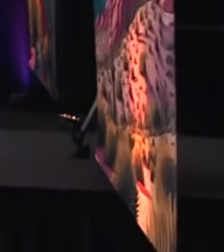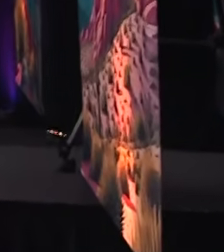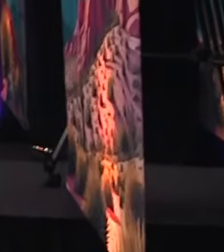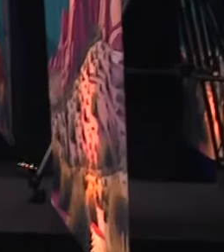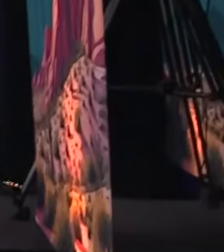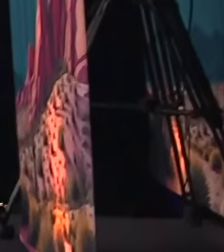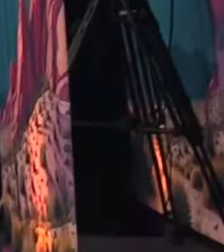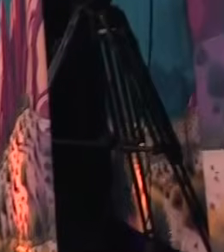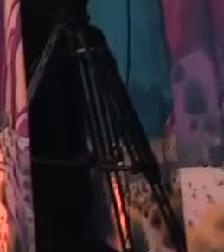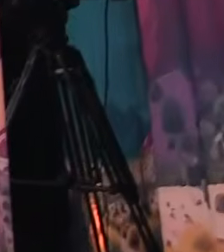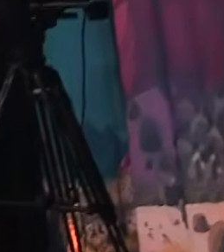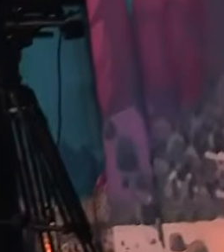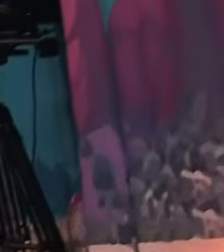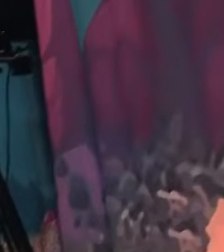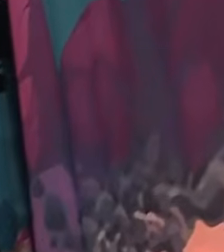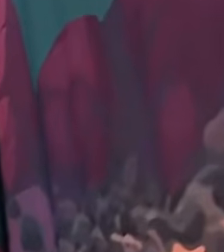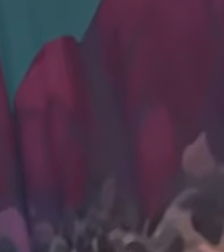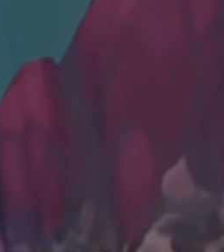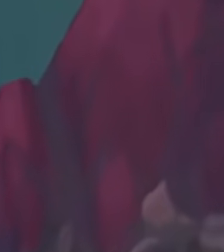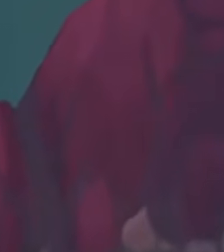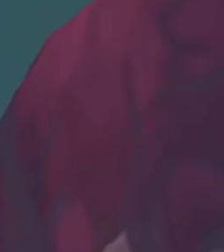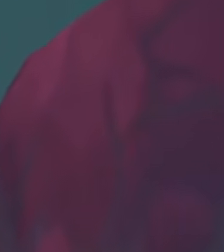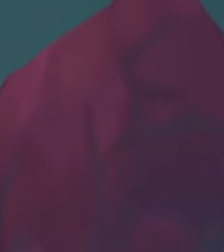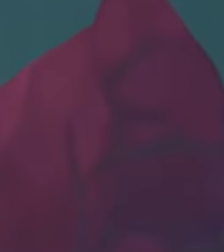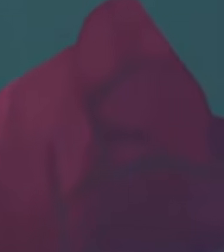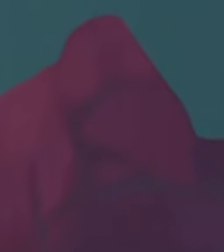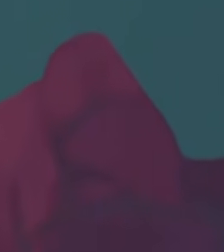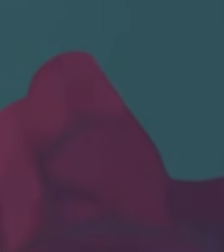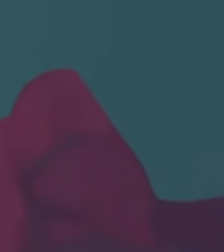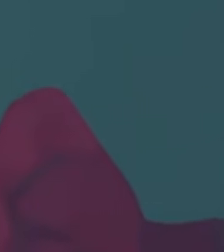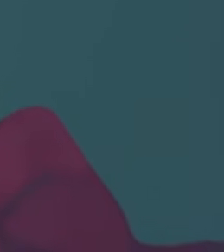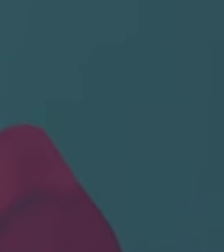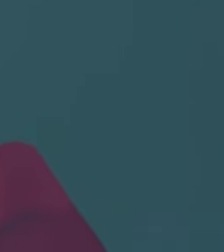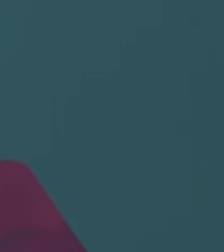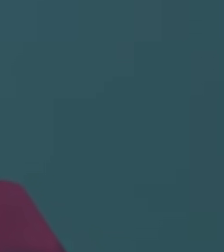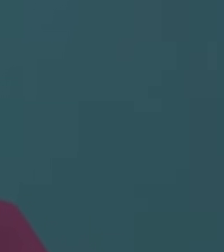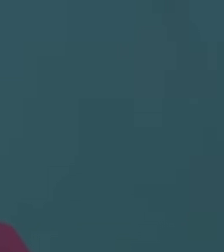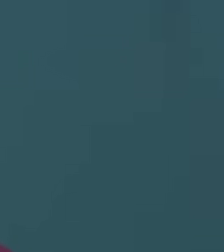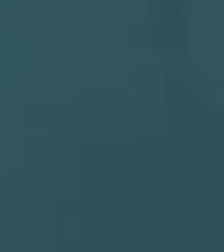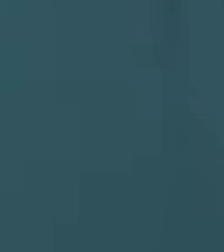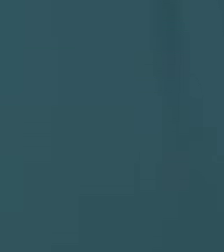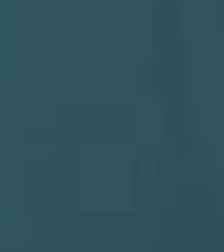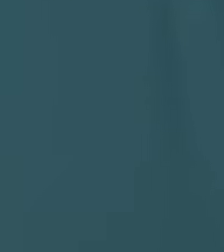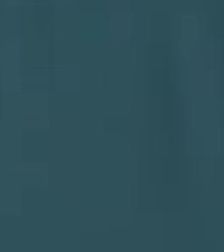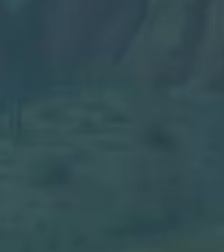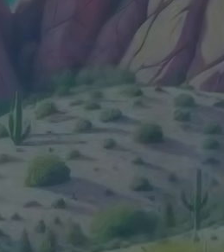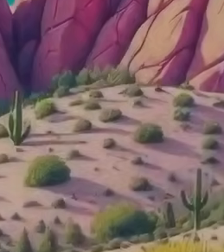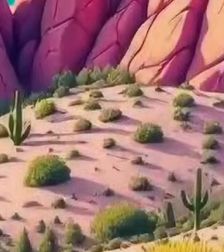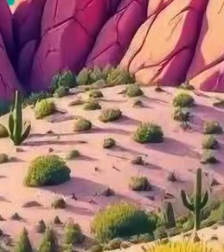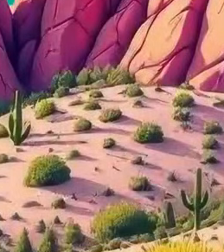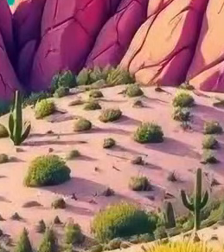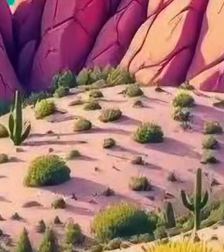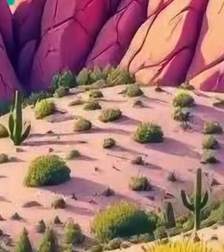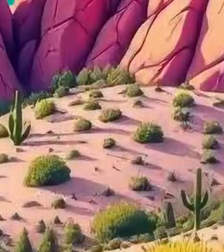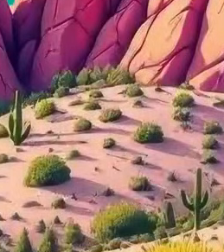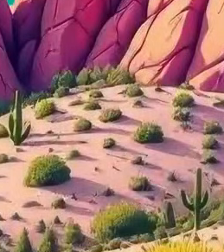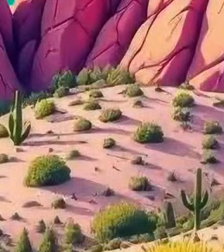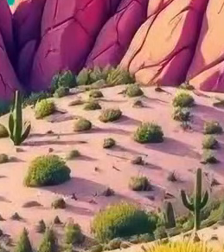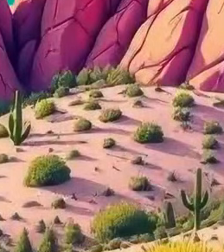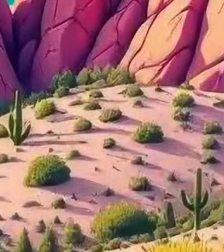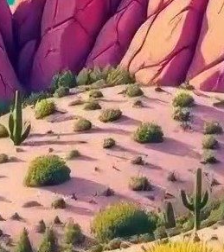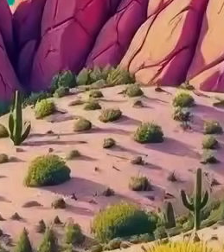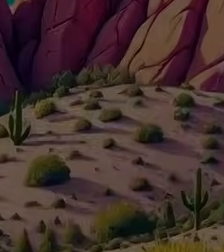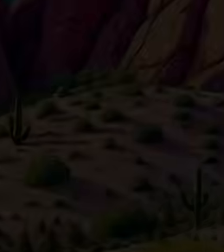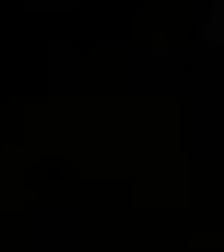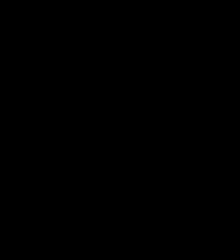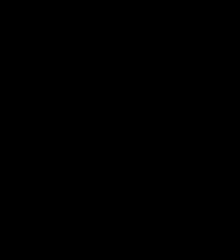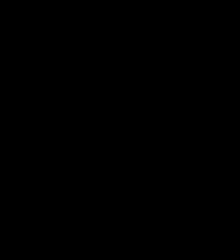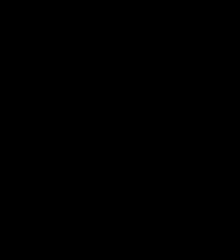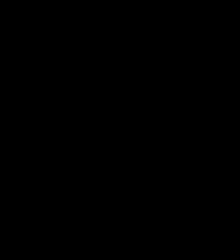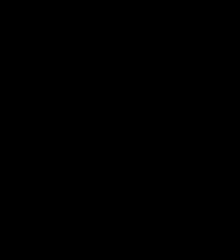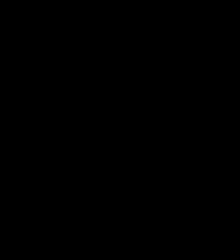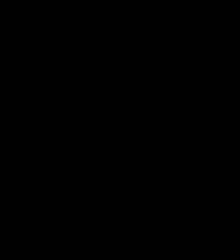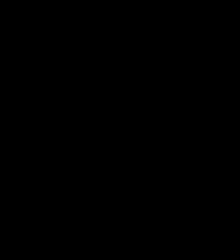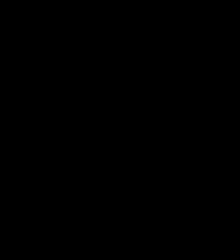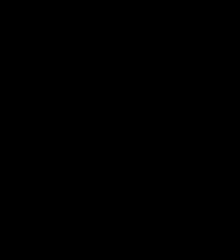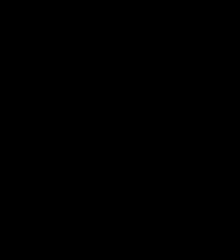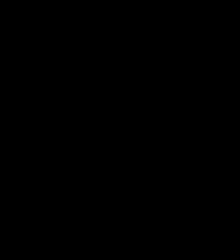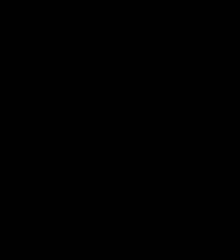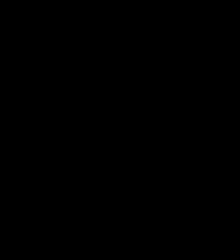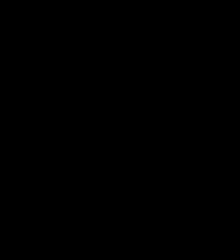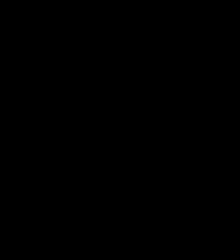JOINING US.